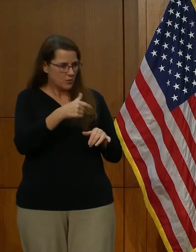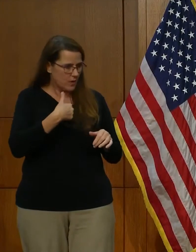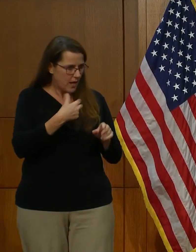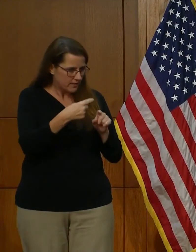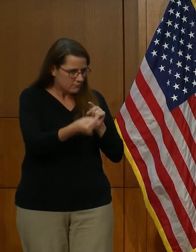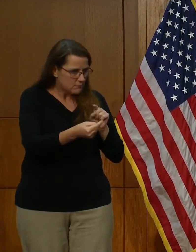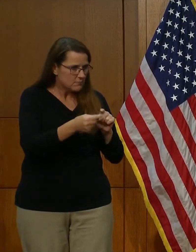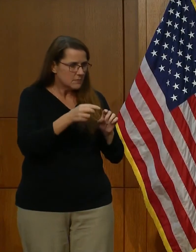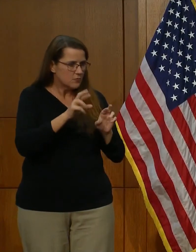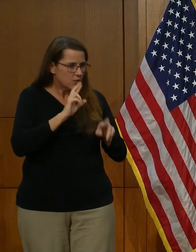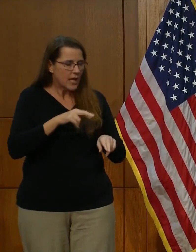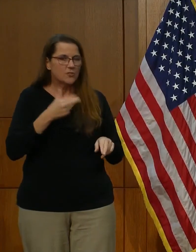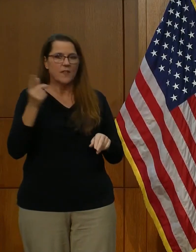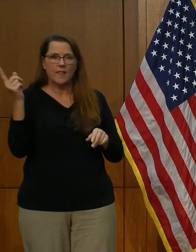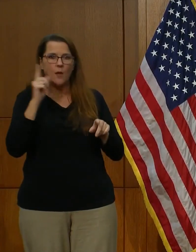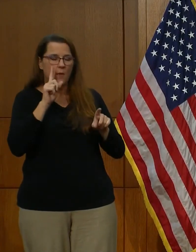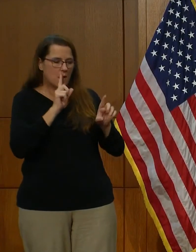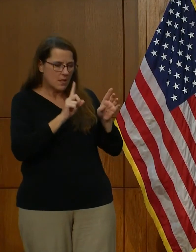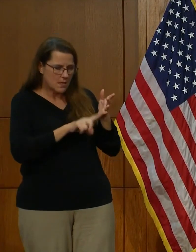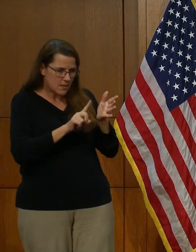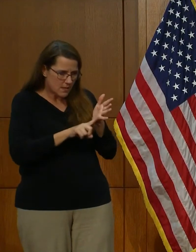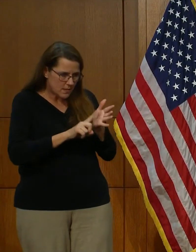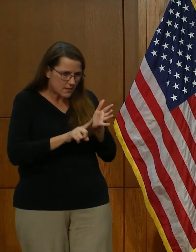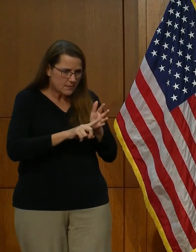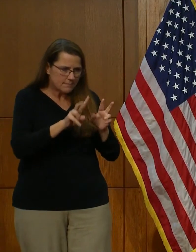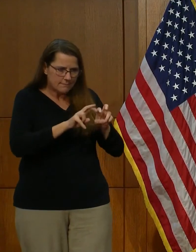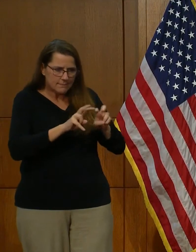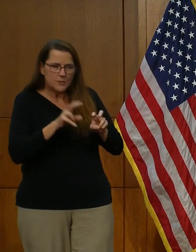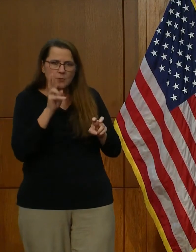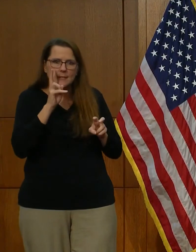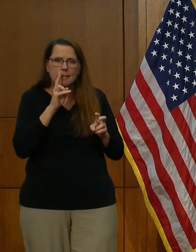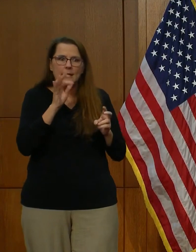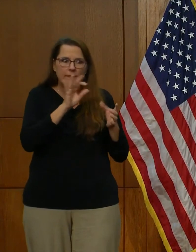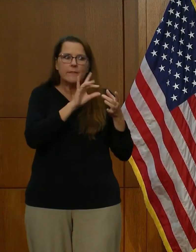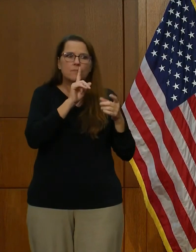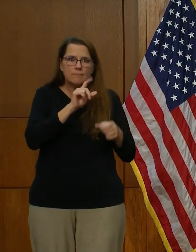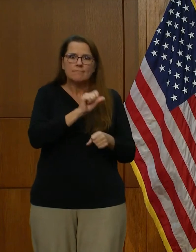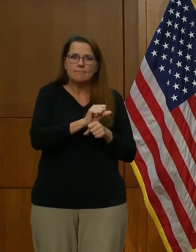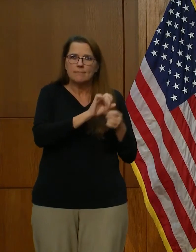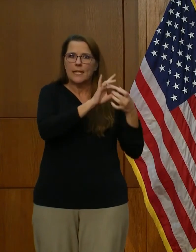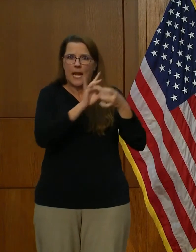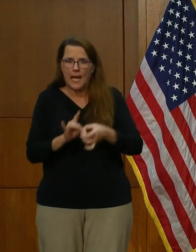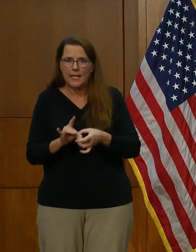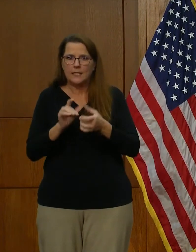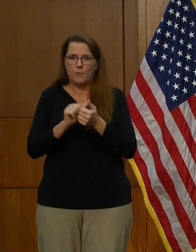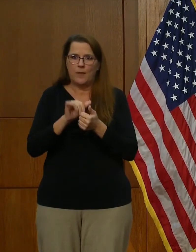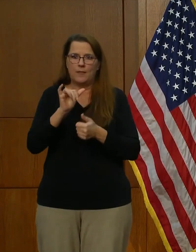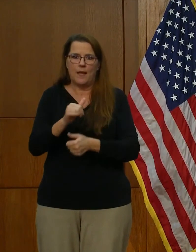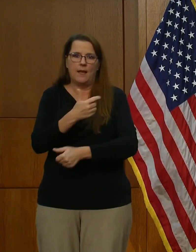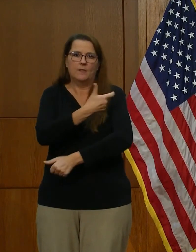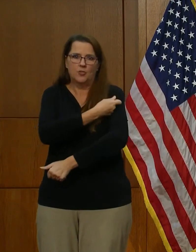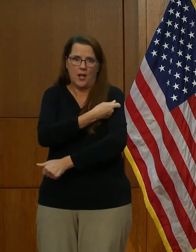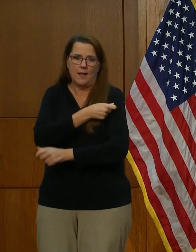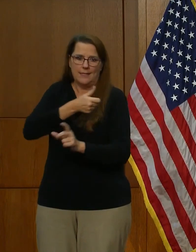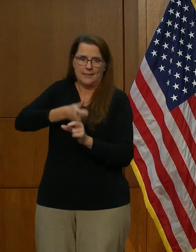HAVE AH, INVESTIGATION INTO THAT REACTION TO SEE WHETHER OR